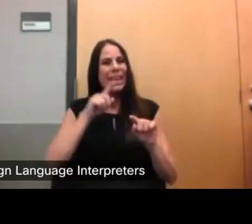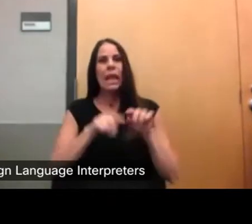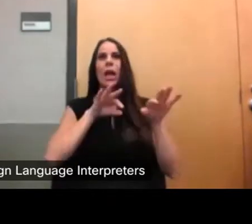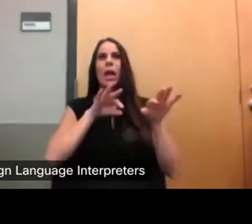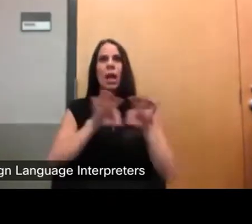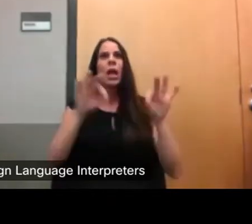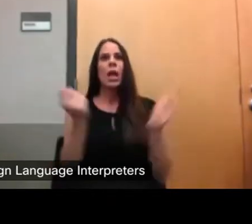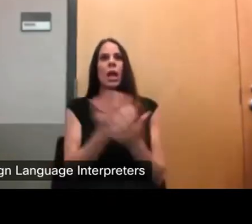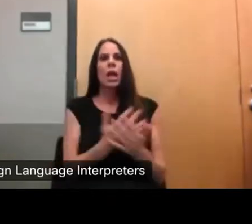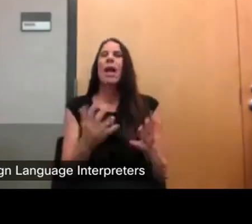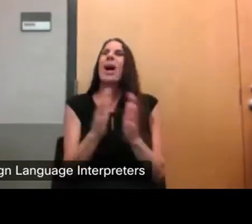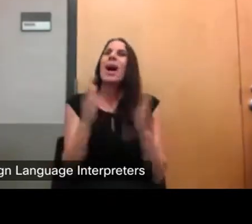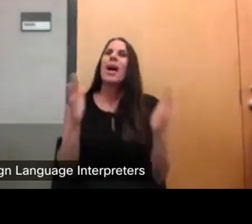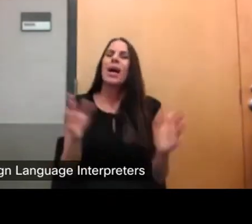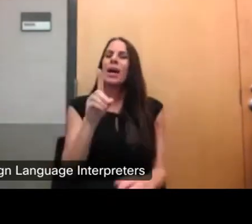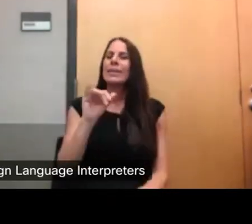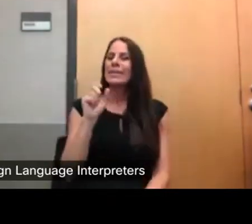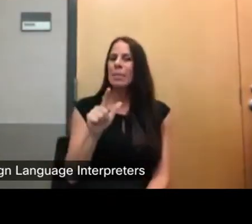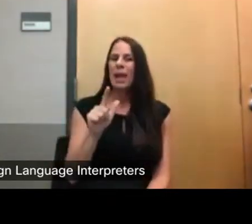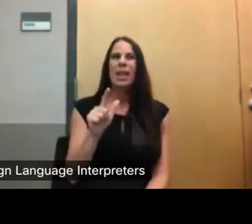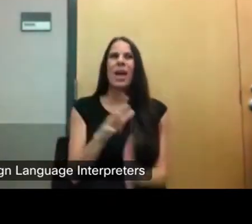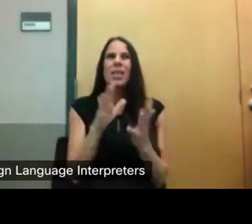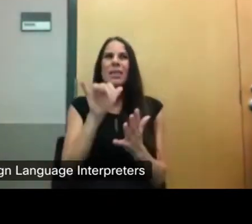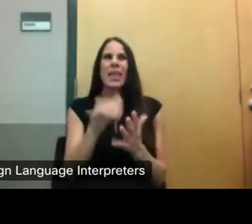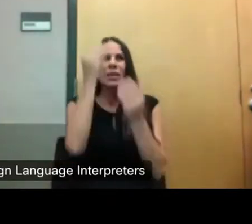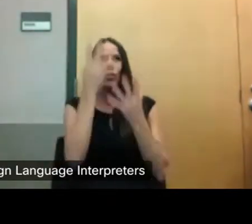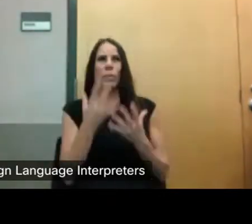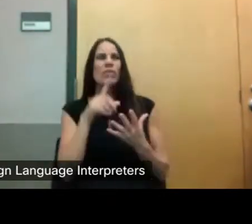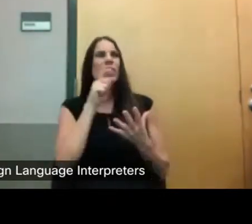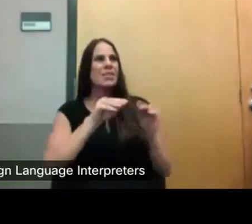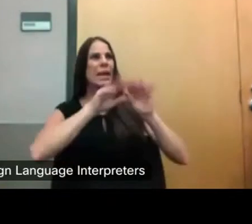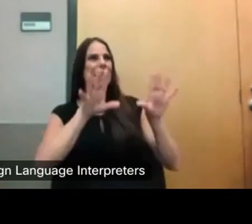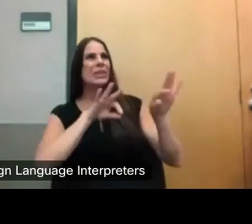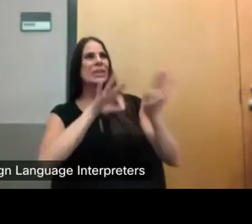to be dispelled on a 1 to 1 sort of conversation between a healthcare professional and them